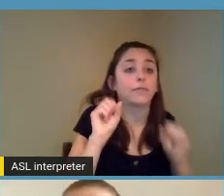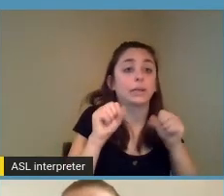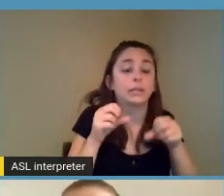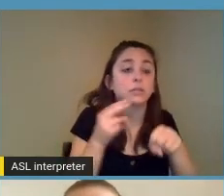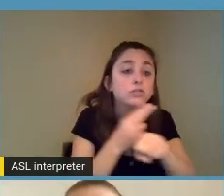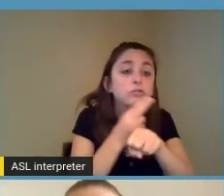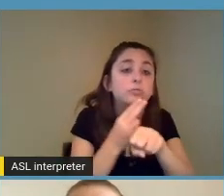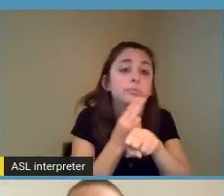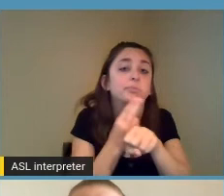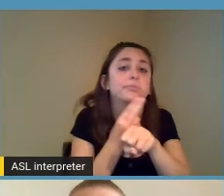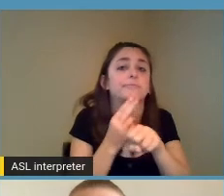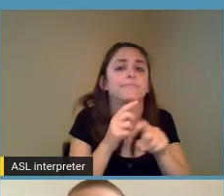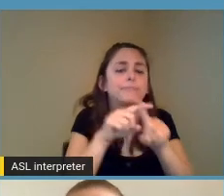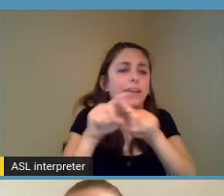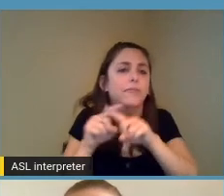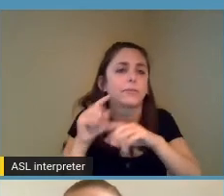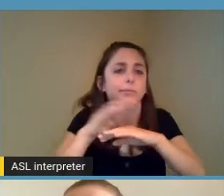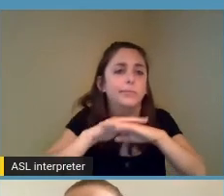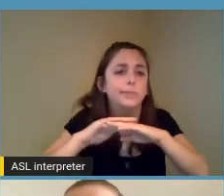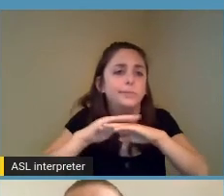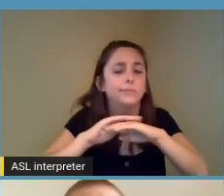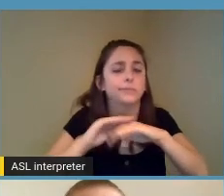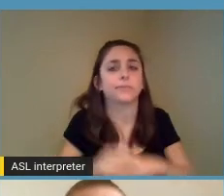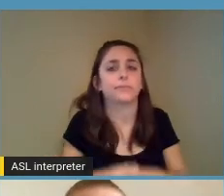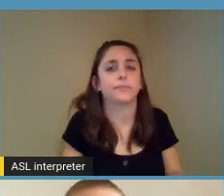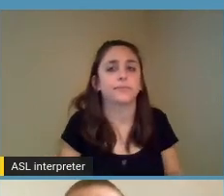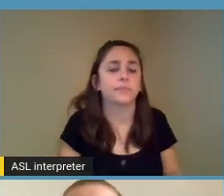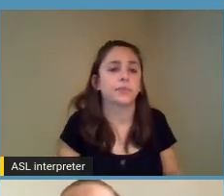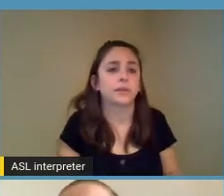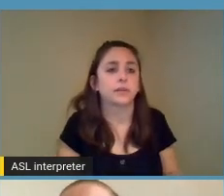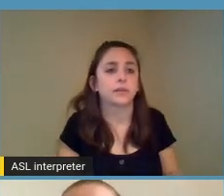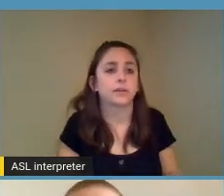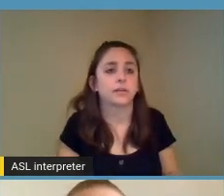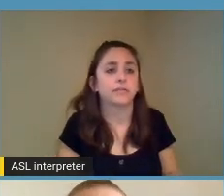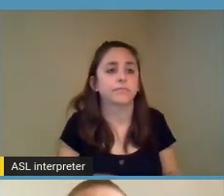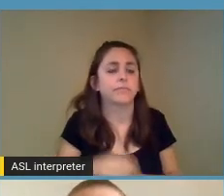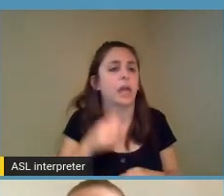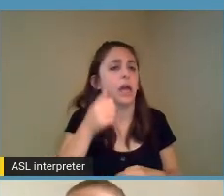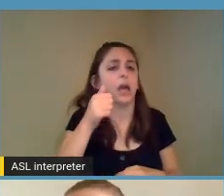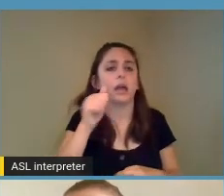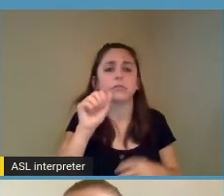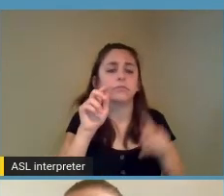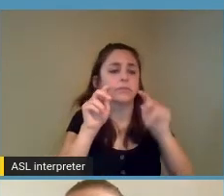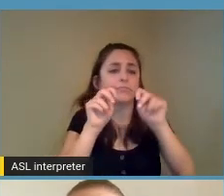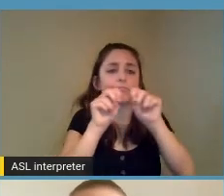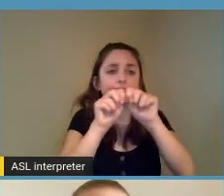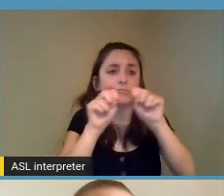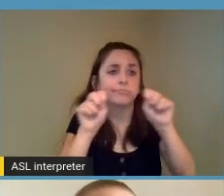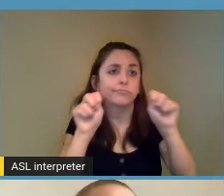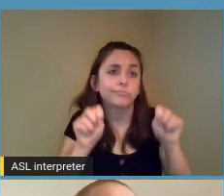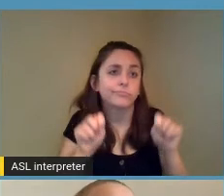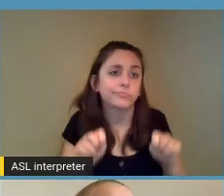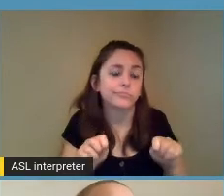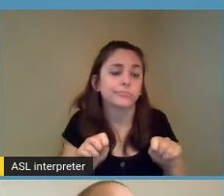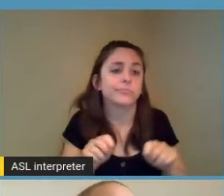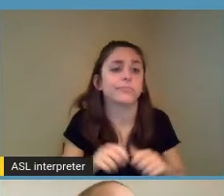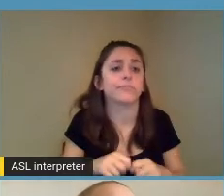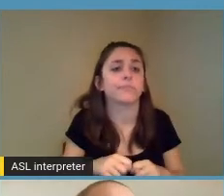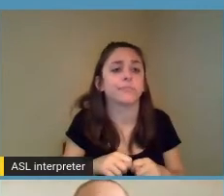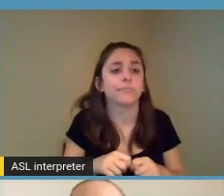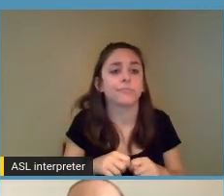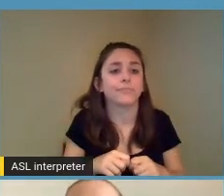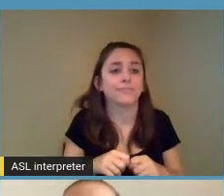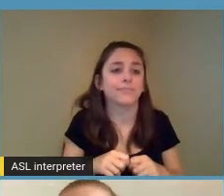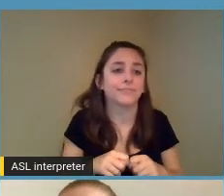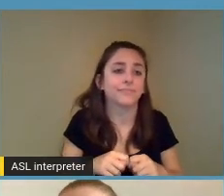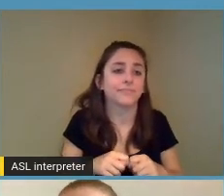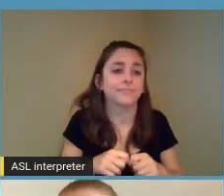I think like 1.25 a minute or any other transcription, Otter.ai...everyone, everyone has their favorite